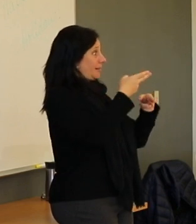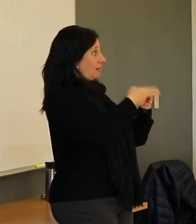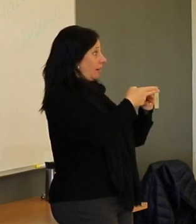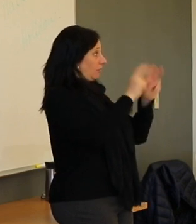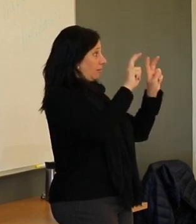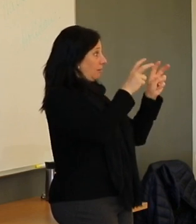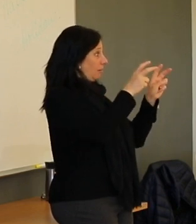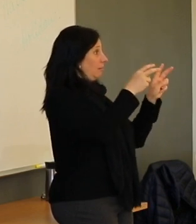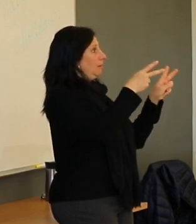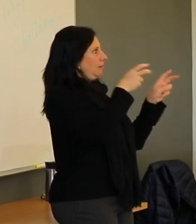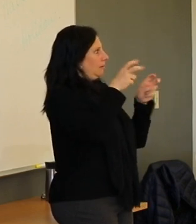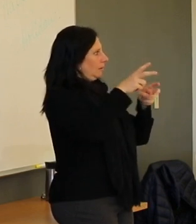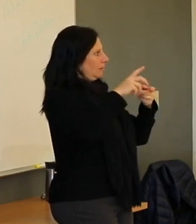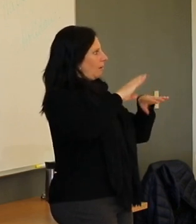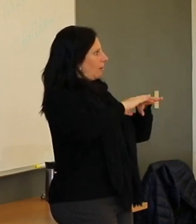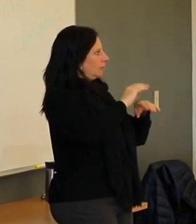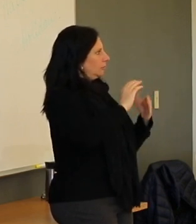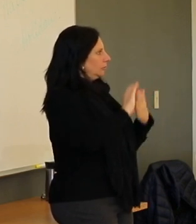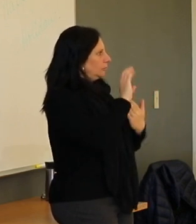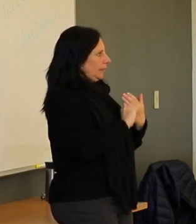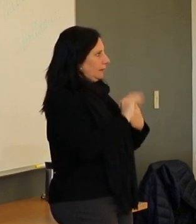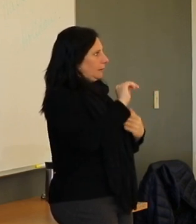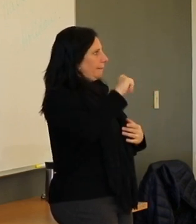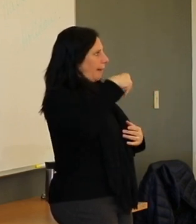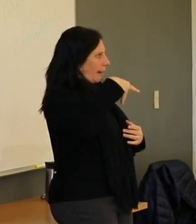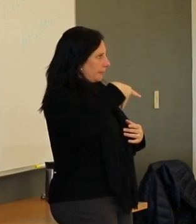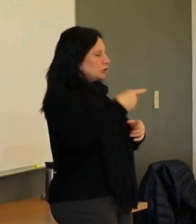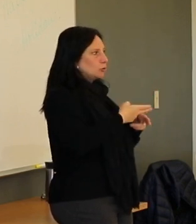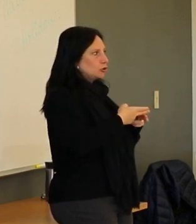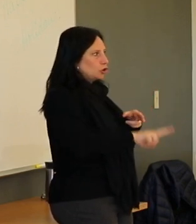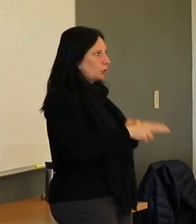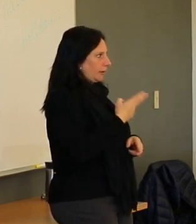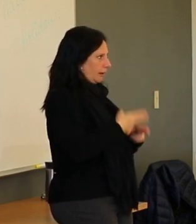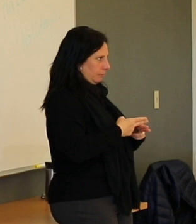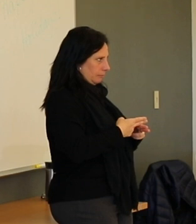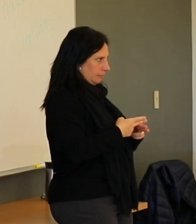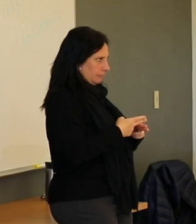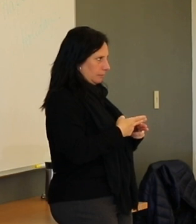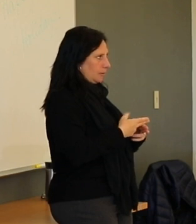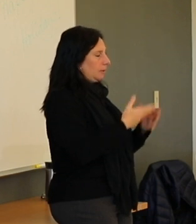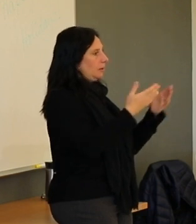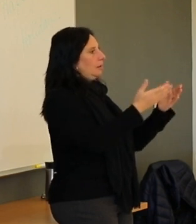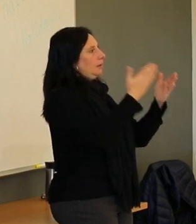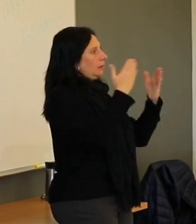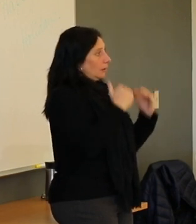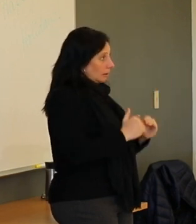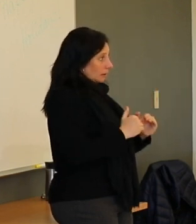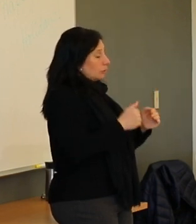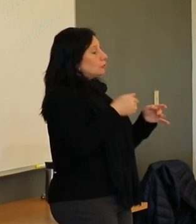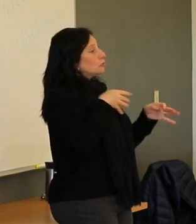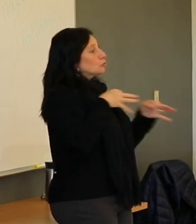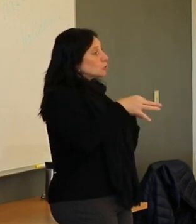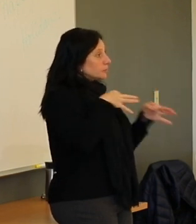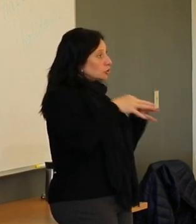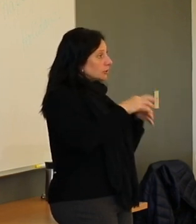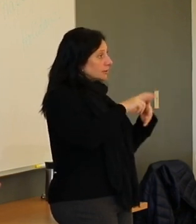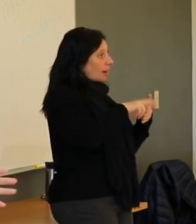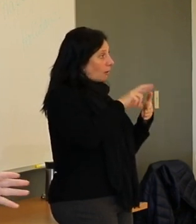So just something short here. And then in the outcome description, that's where you want to explain,